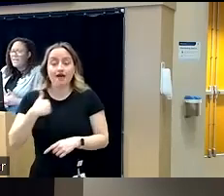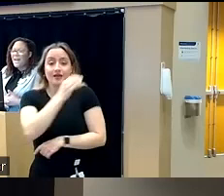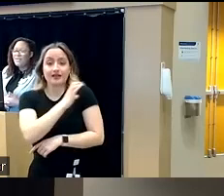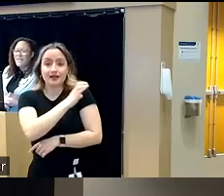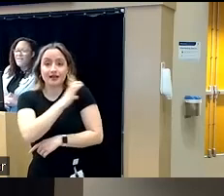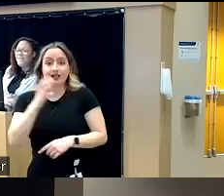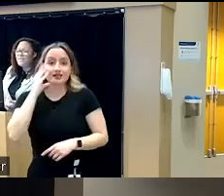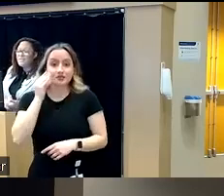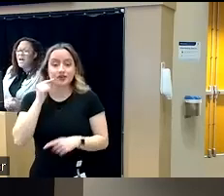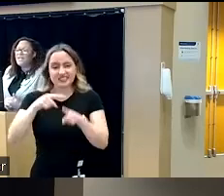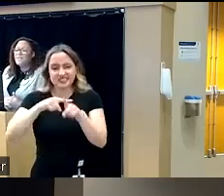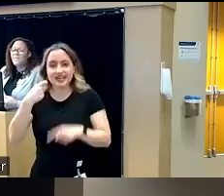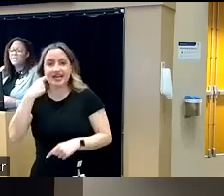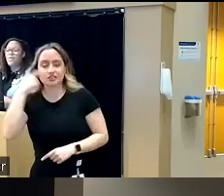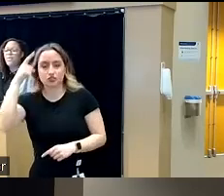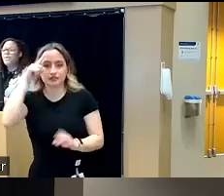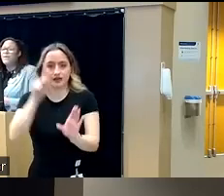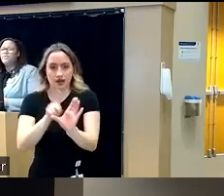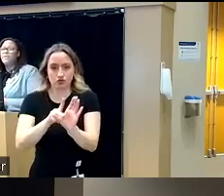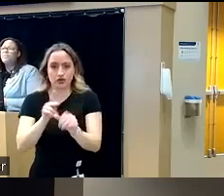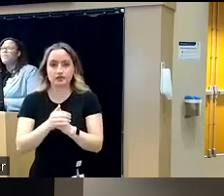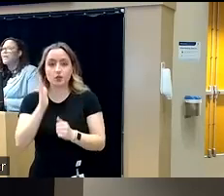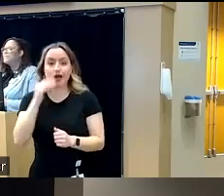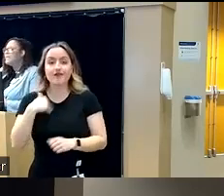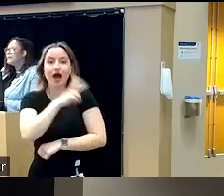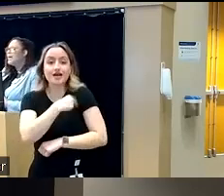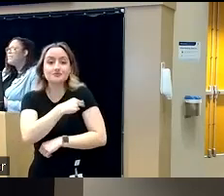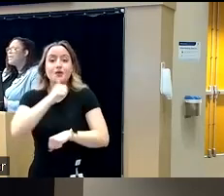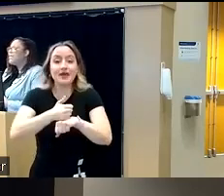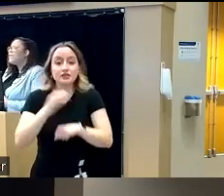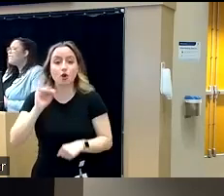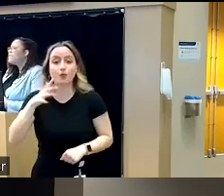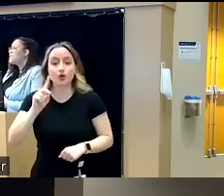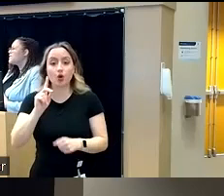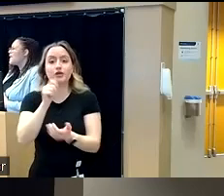Psychiatry that features a hospital-based opioid treatment program there are very few addiction